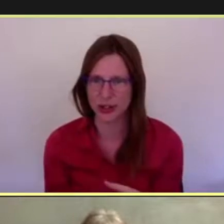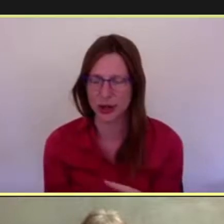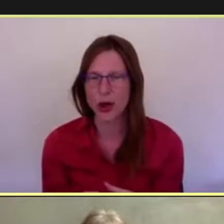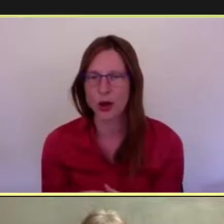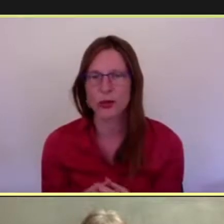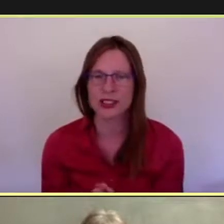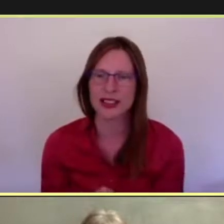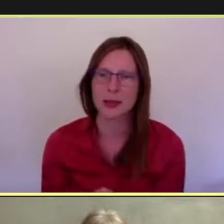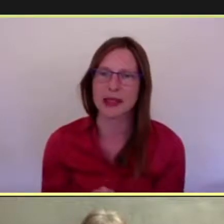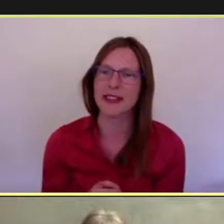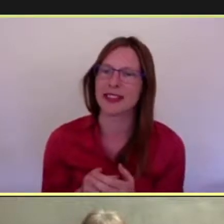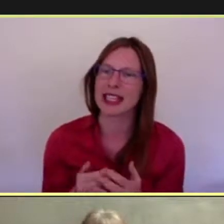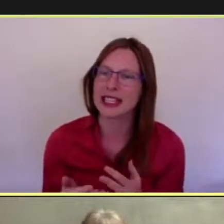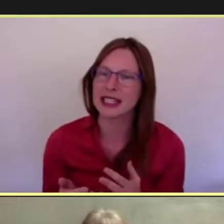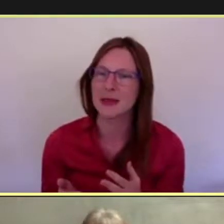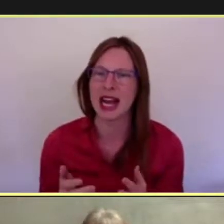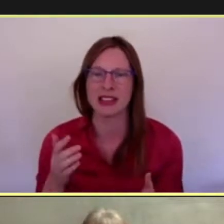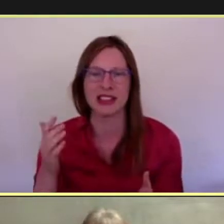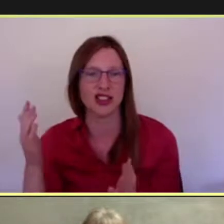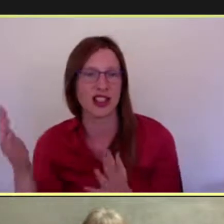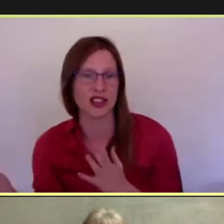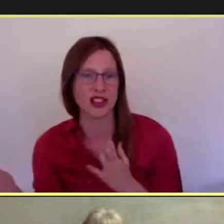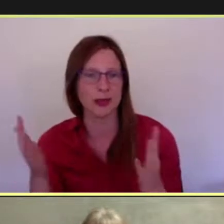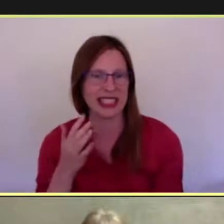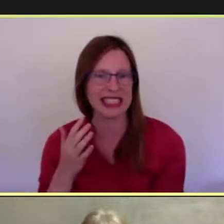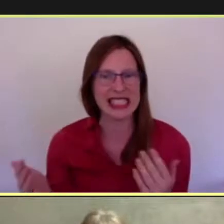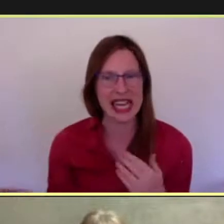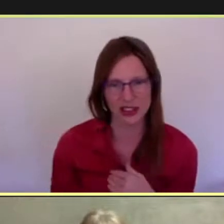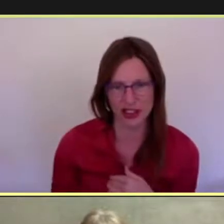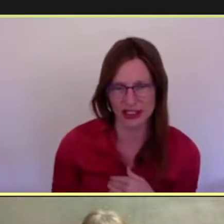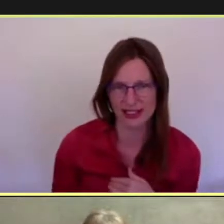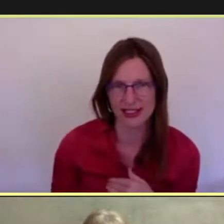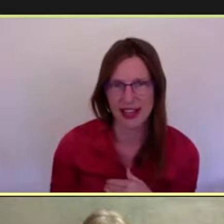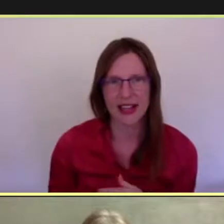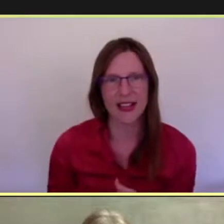We're going to be thinking about each other's presentations.